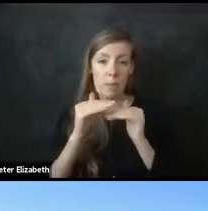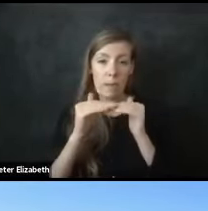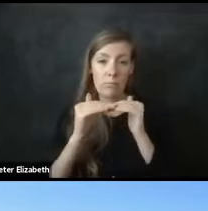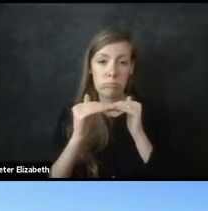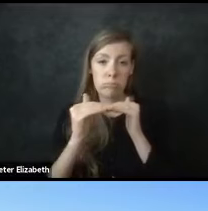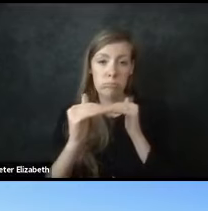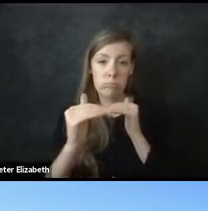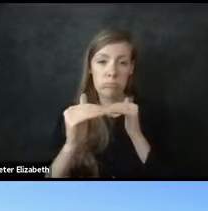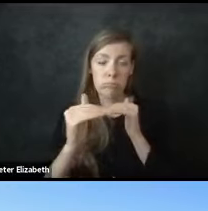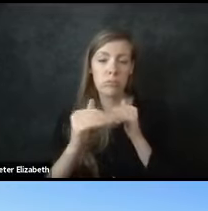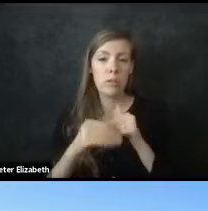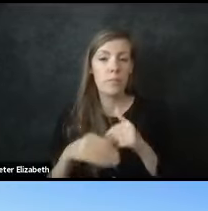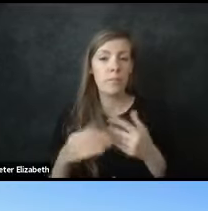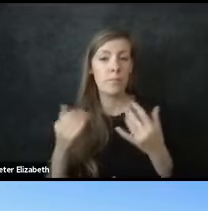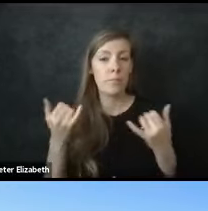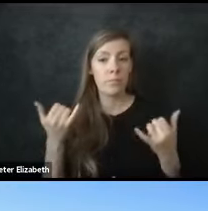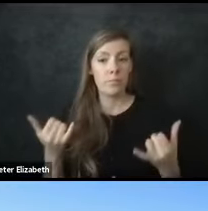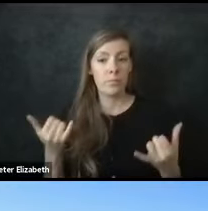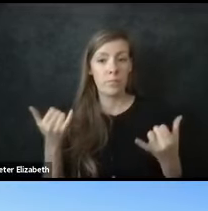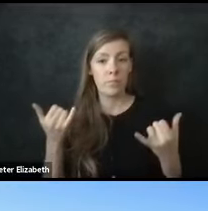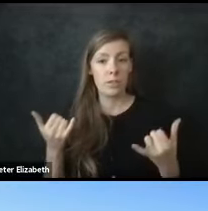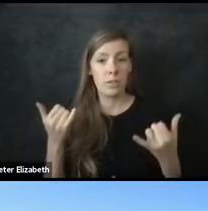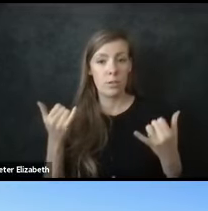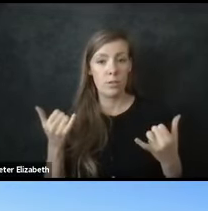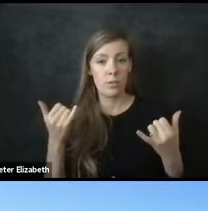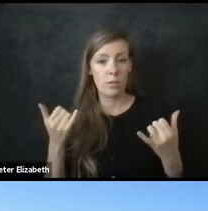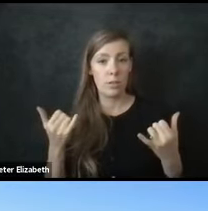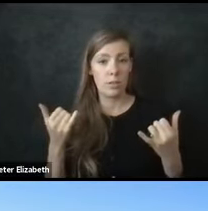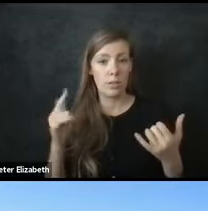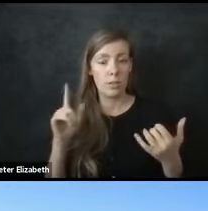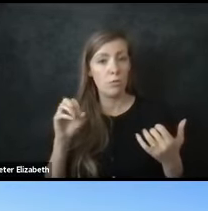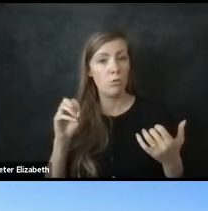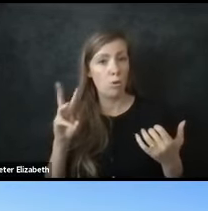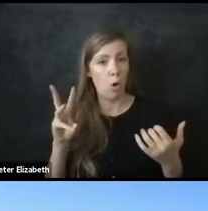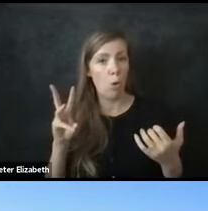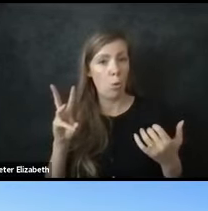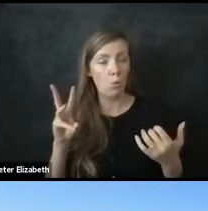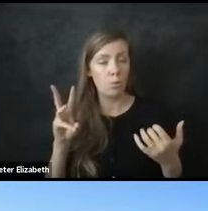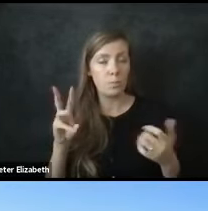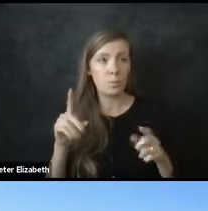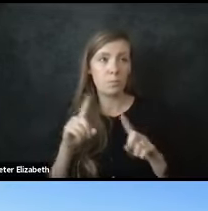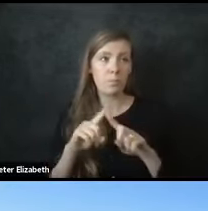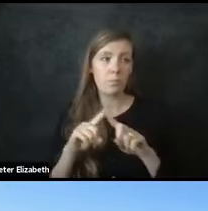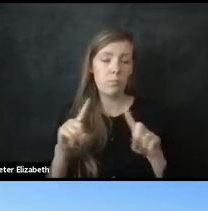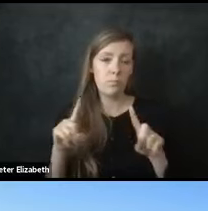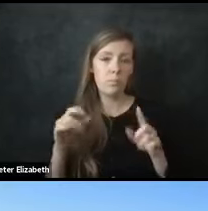And I mean, we're currently our case rates are lower, but we would still be considered in